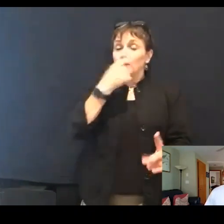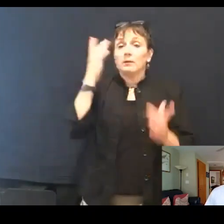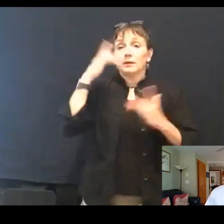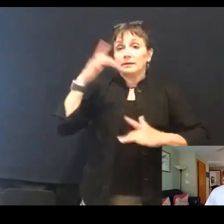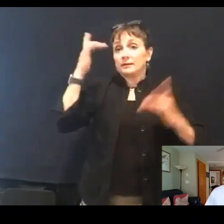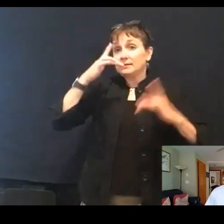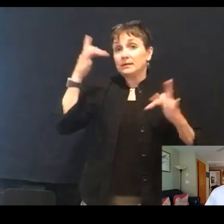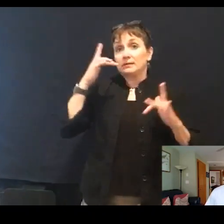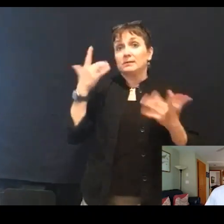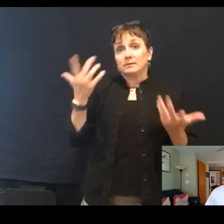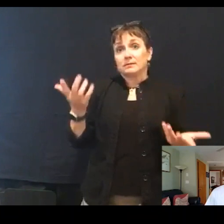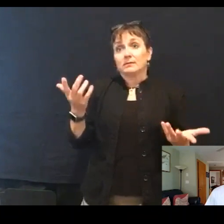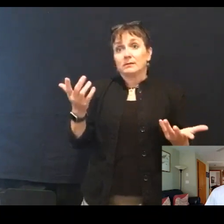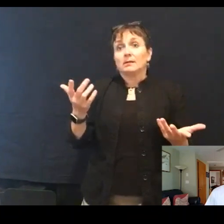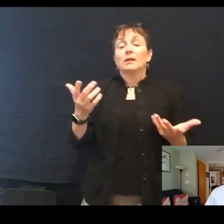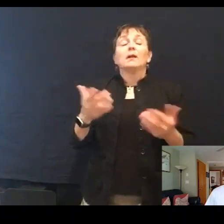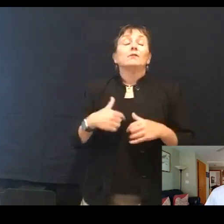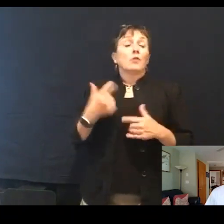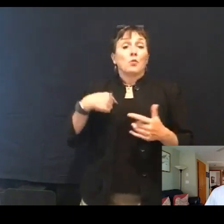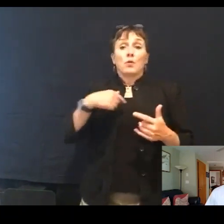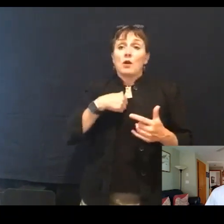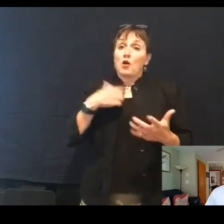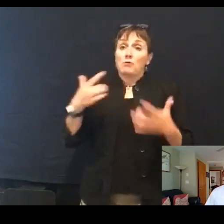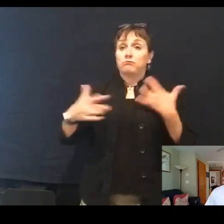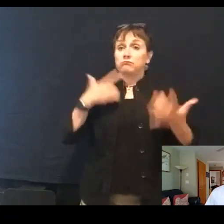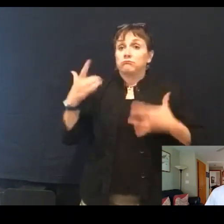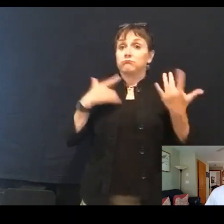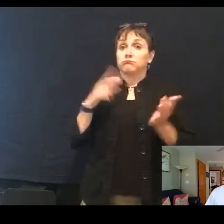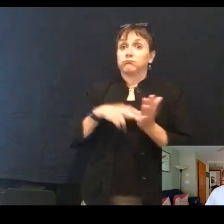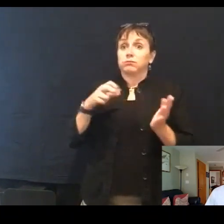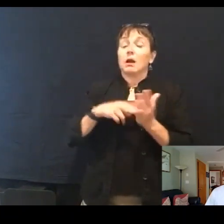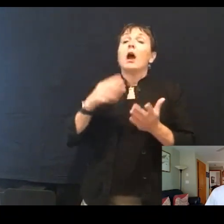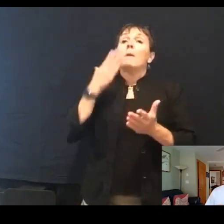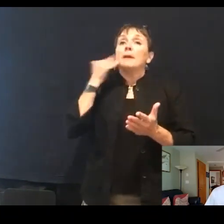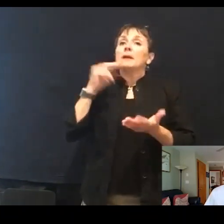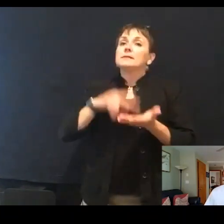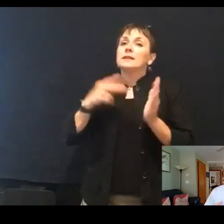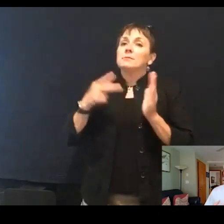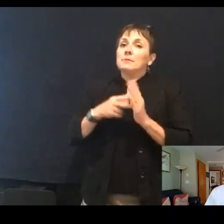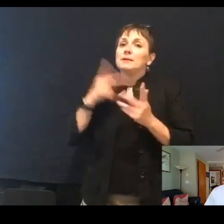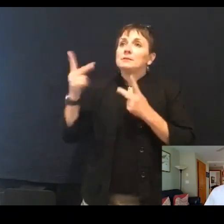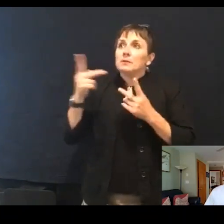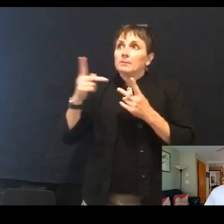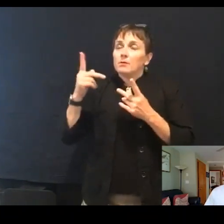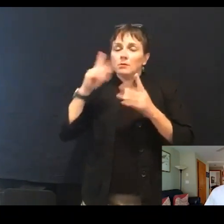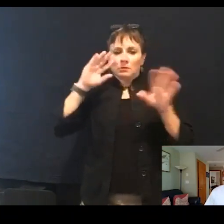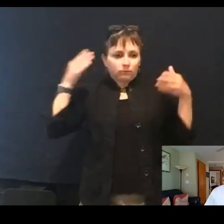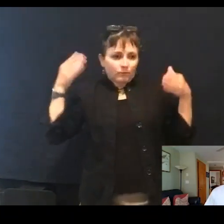for testing technology in. And we're excited by that because it means it's drawing people to look for treatments and cures